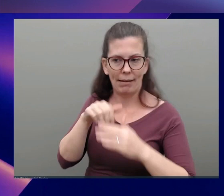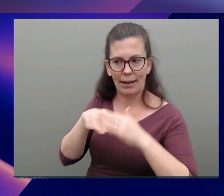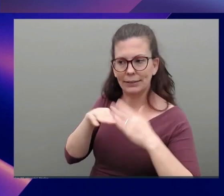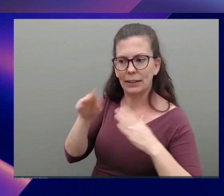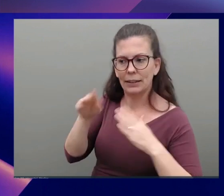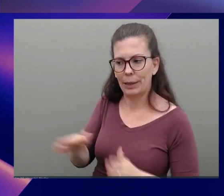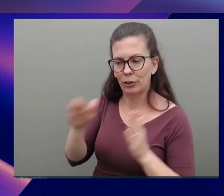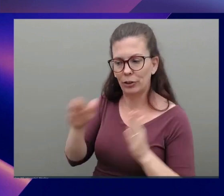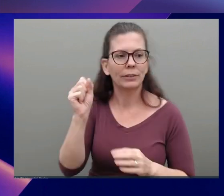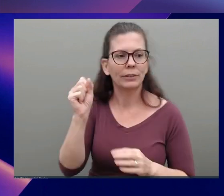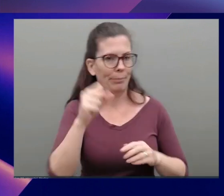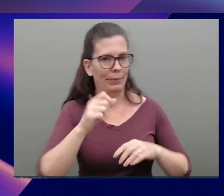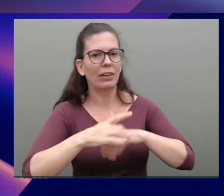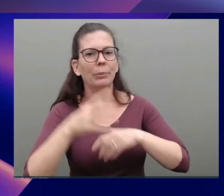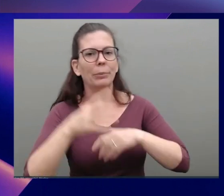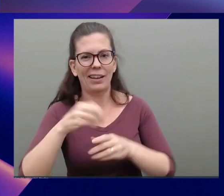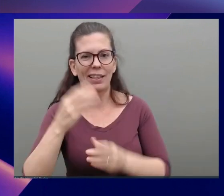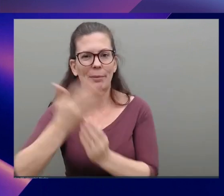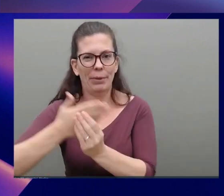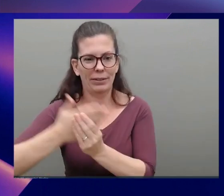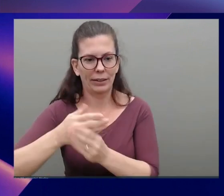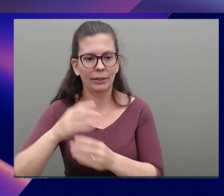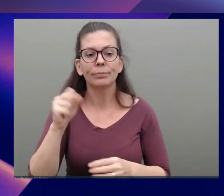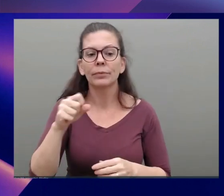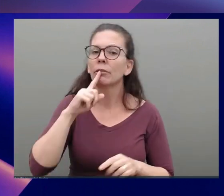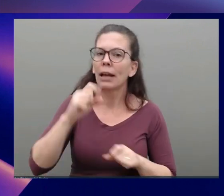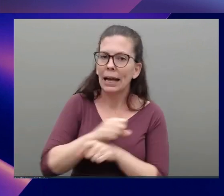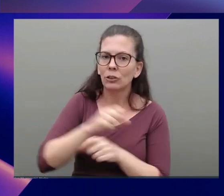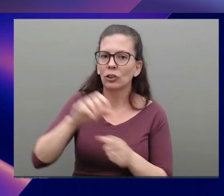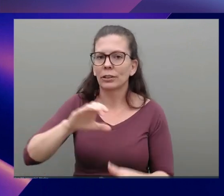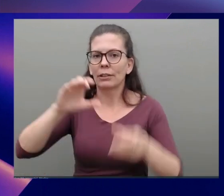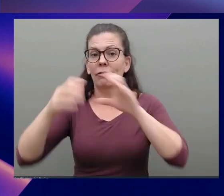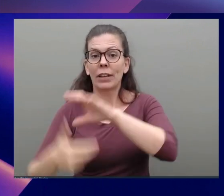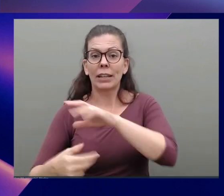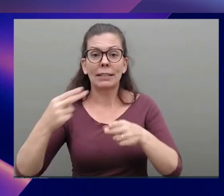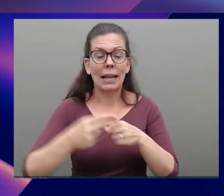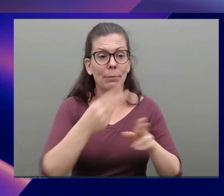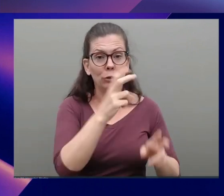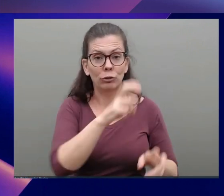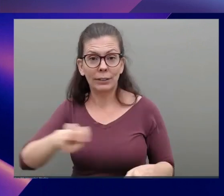So the actual configuration name that transitions objects from one storage class to another is called,